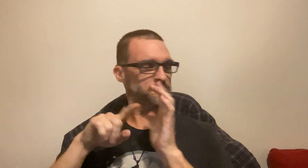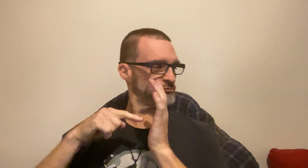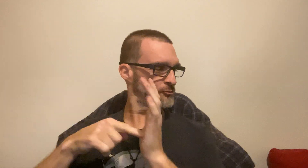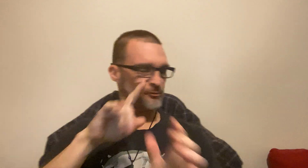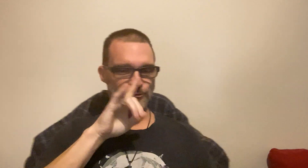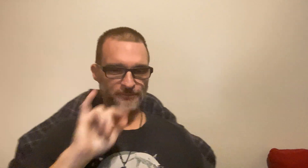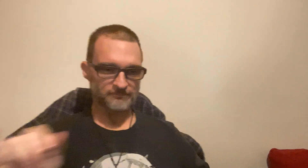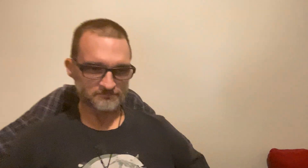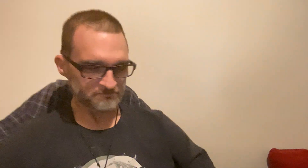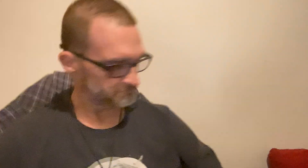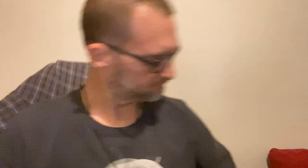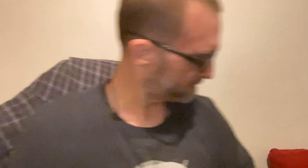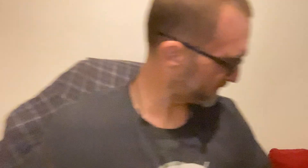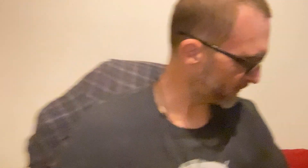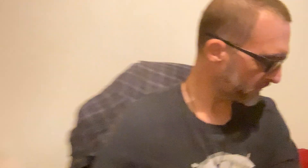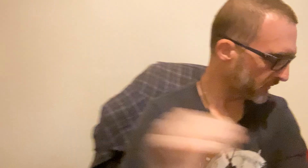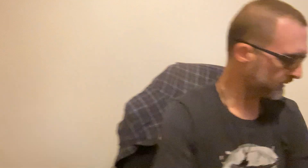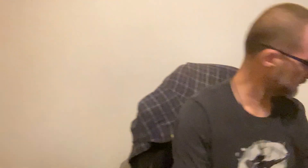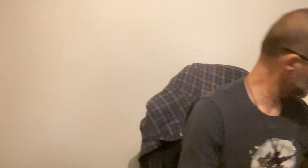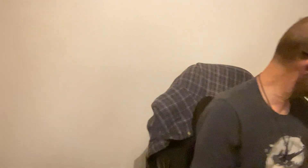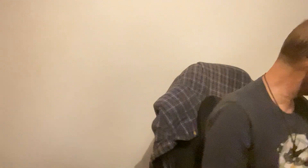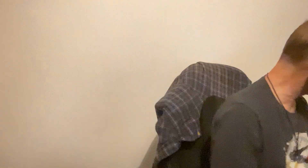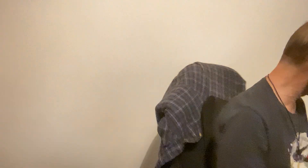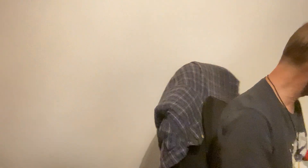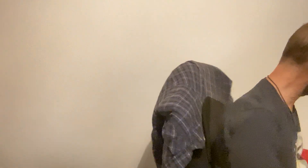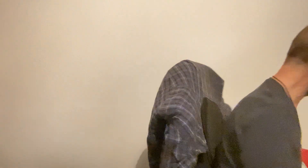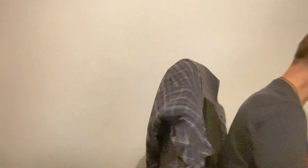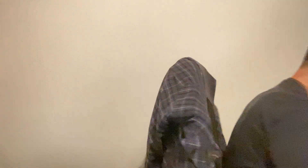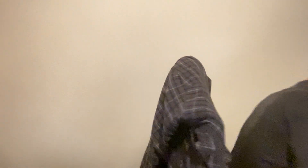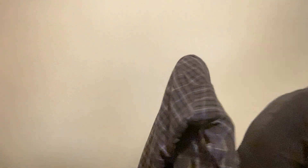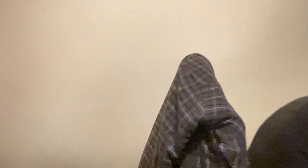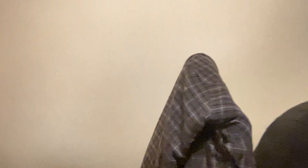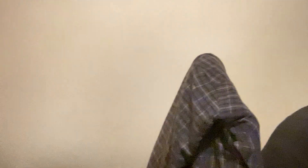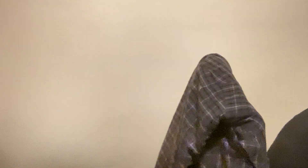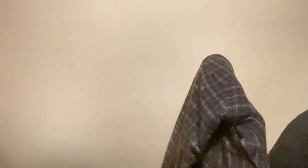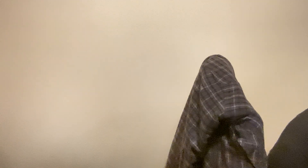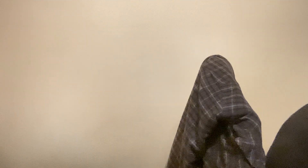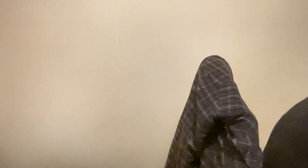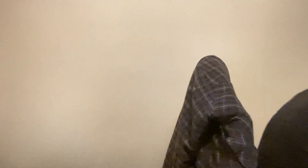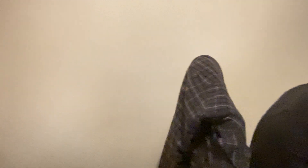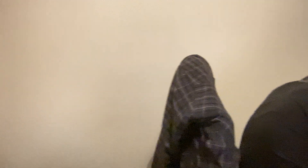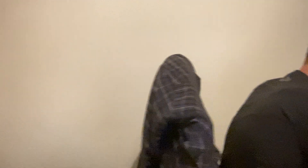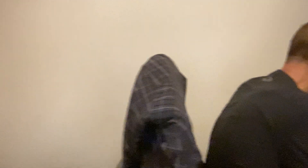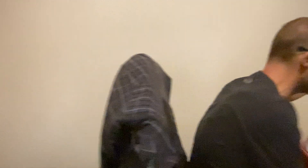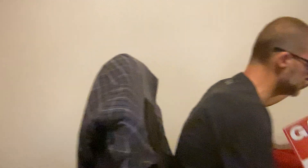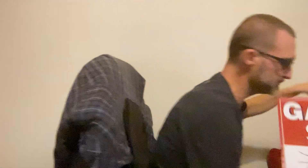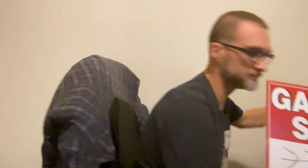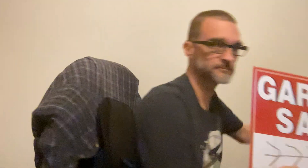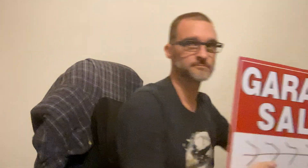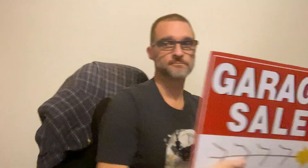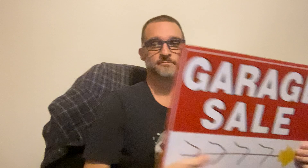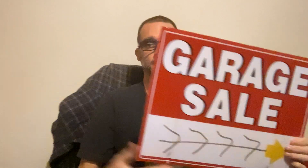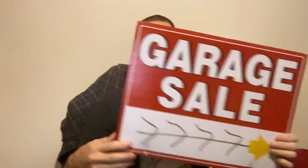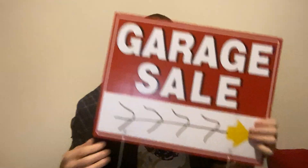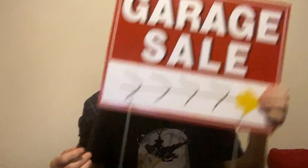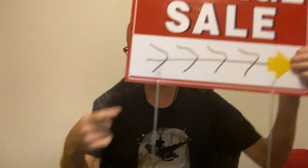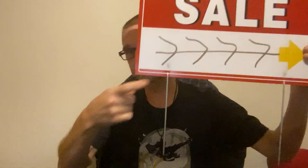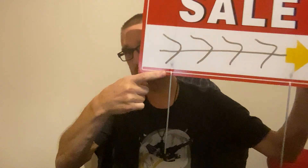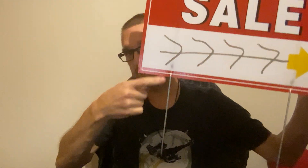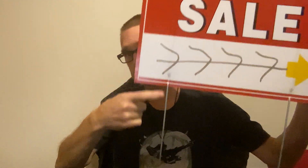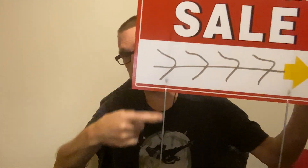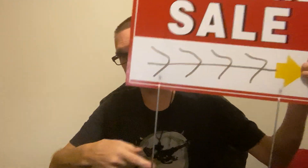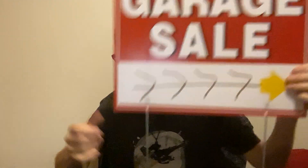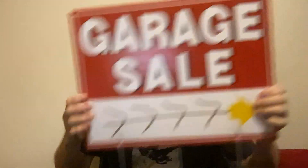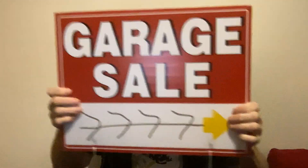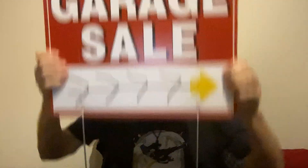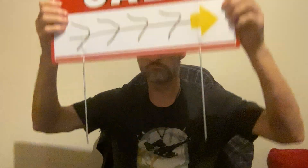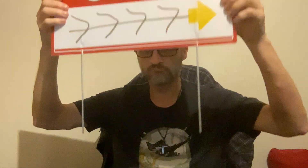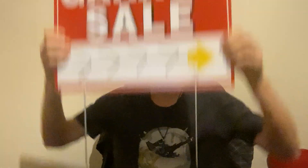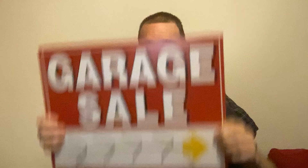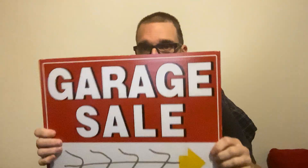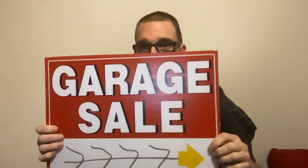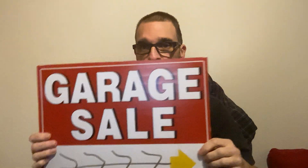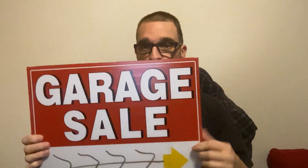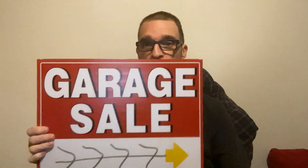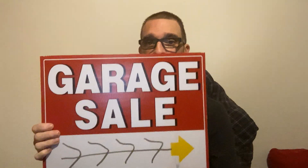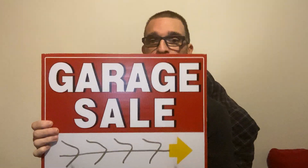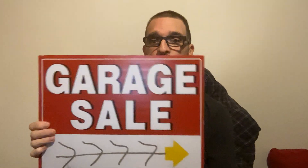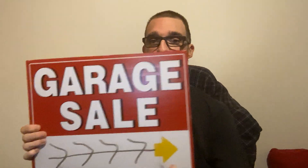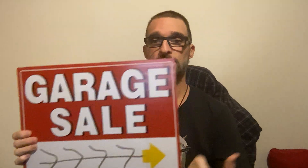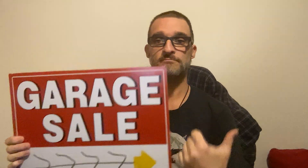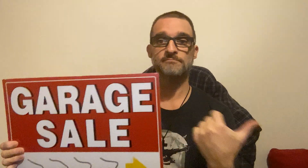while it's reading upside down. I'll show you what it looked like.